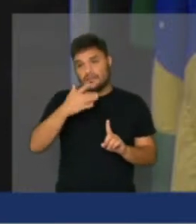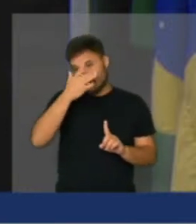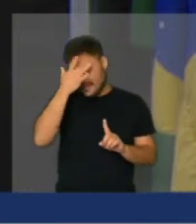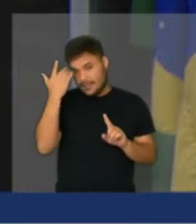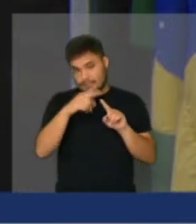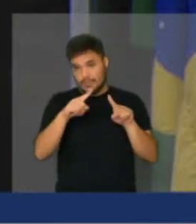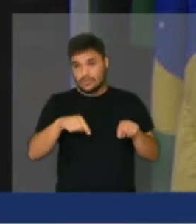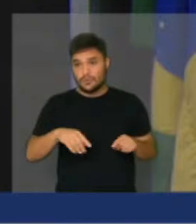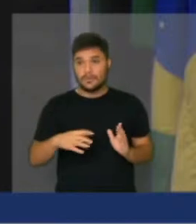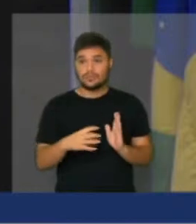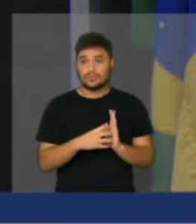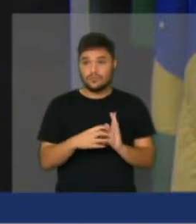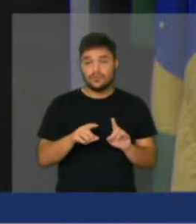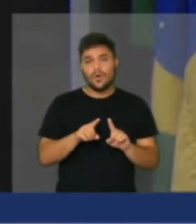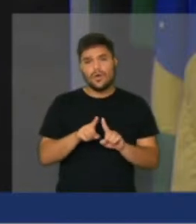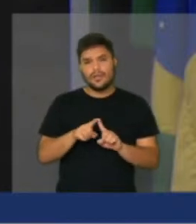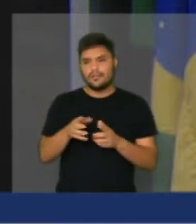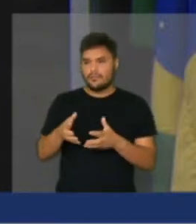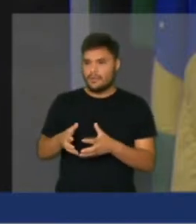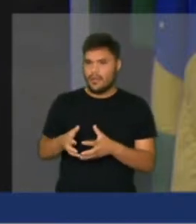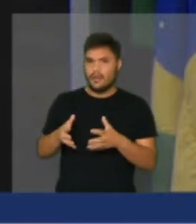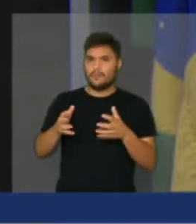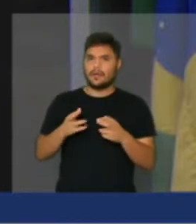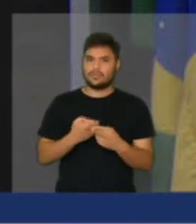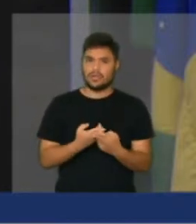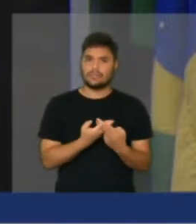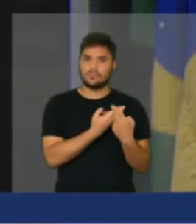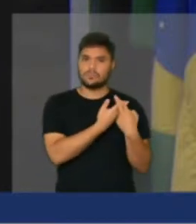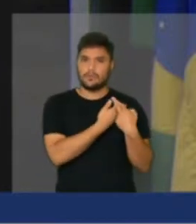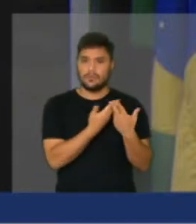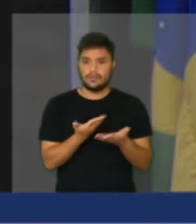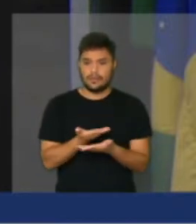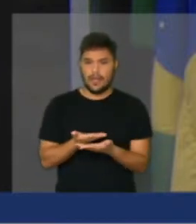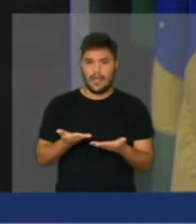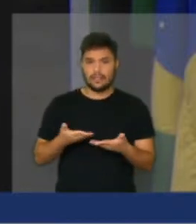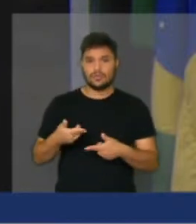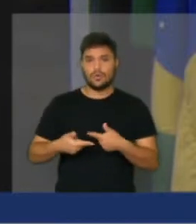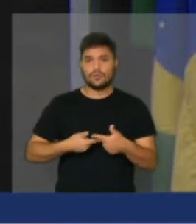E COM A CRESCENTE RESPONSABILIDADE DOS SERVIÇOS PÚBLICOS BÁSICOS DE INTERESSES DIRETOS DA